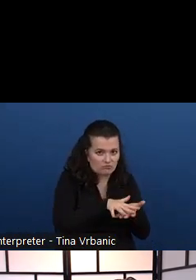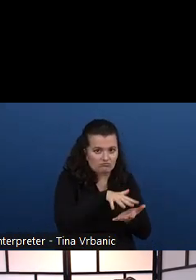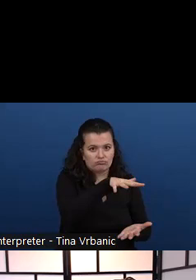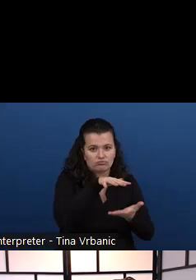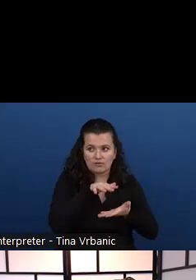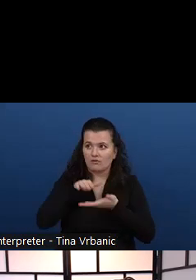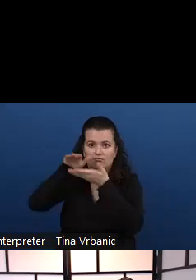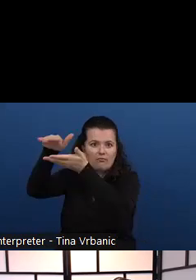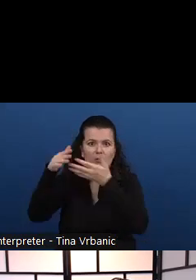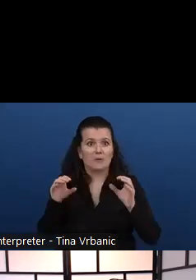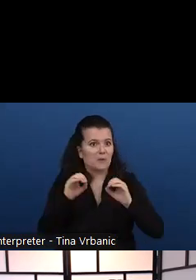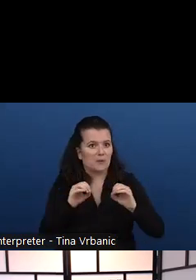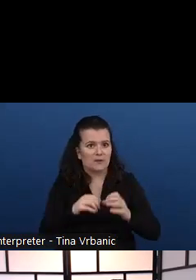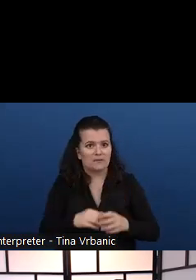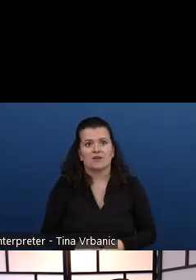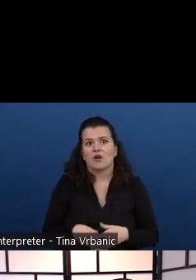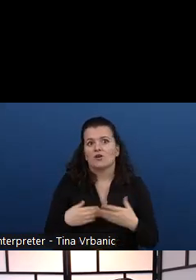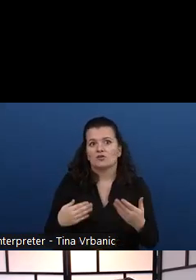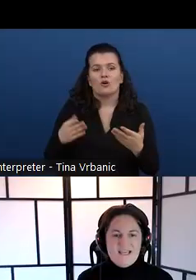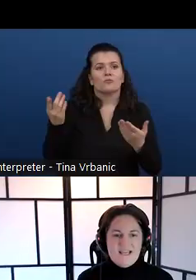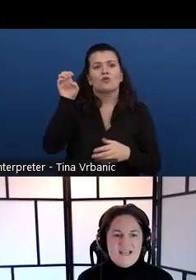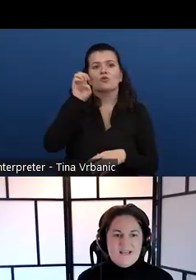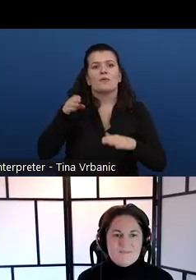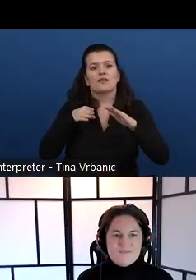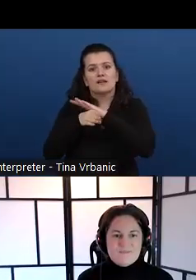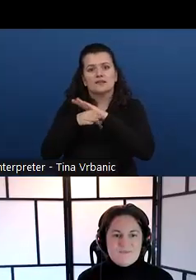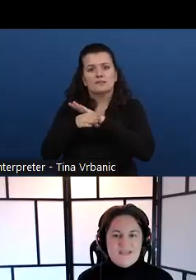We're still waiting, of course.